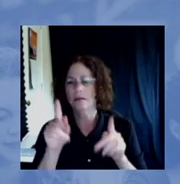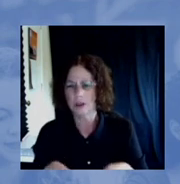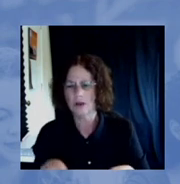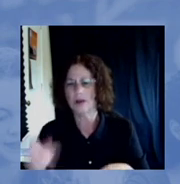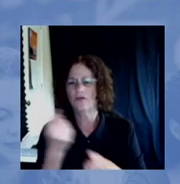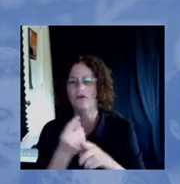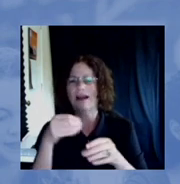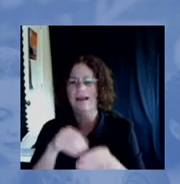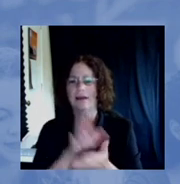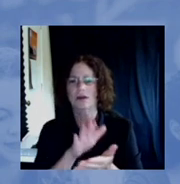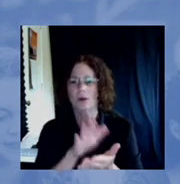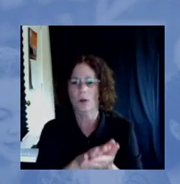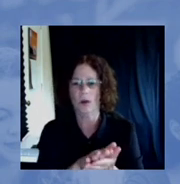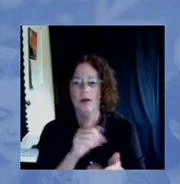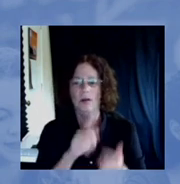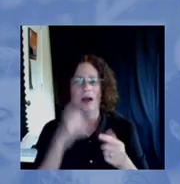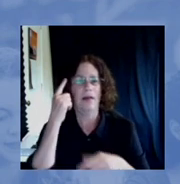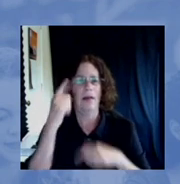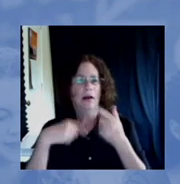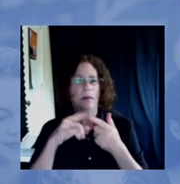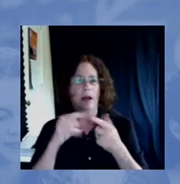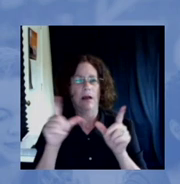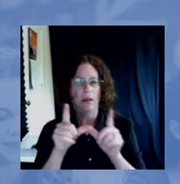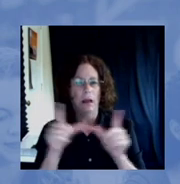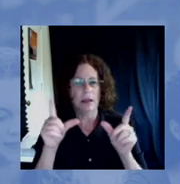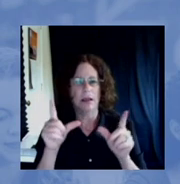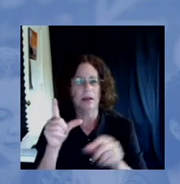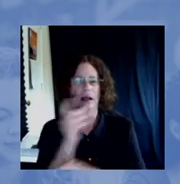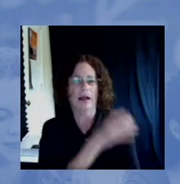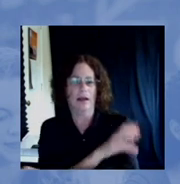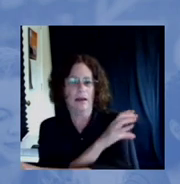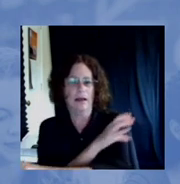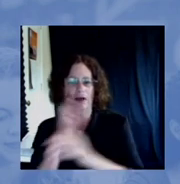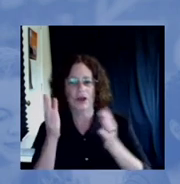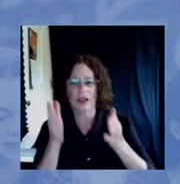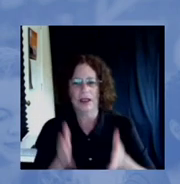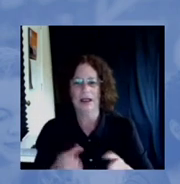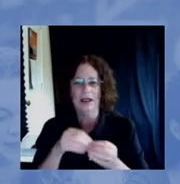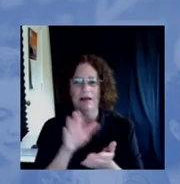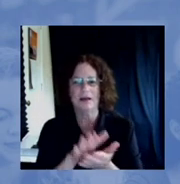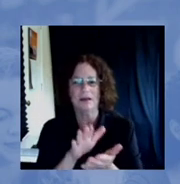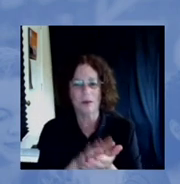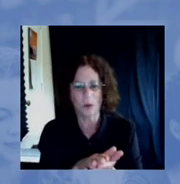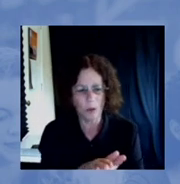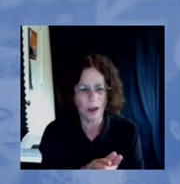AND WHEN I THINK ABOUT THAT, A LICENSED CLINICIAN IN THE SCHOOL, A SERVICE THAT MANY OF OUR